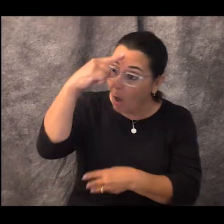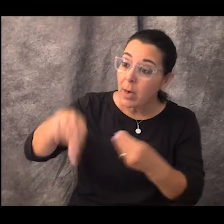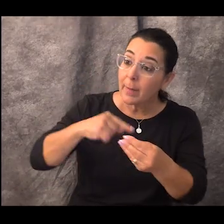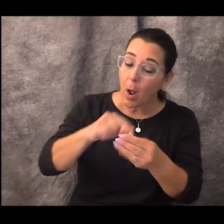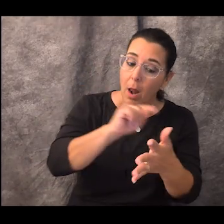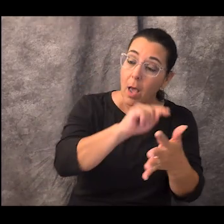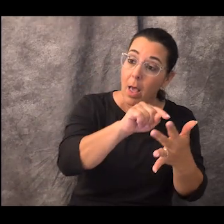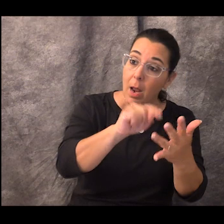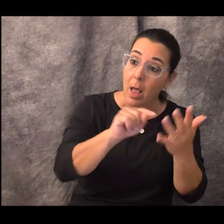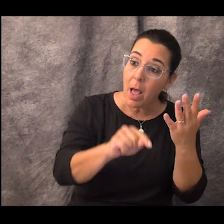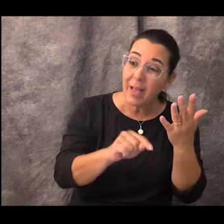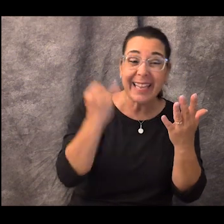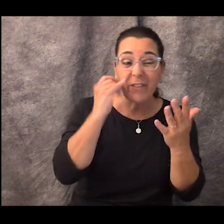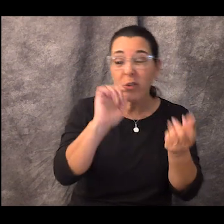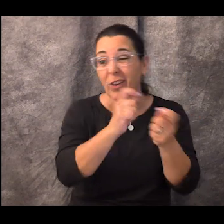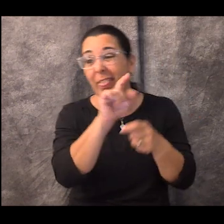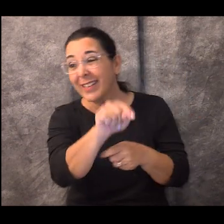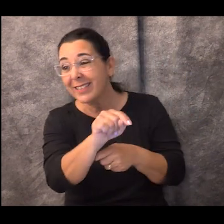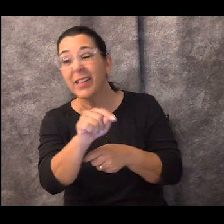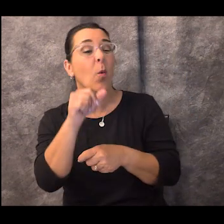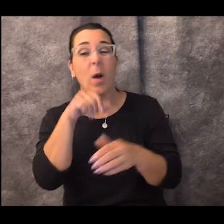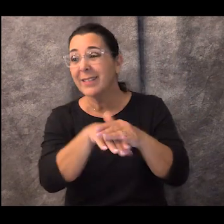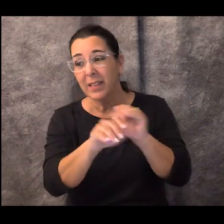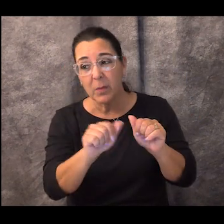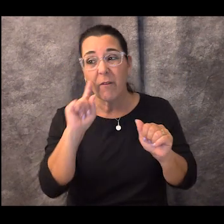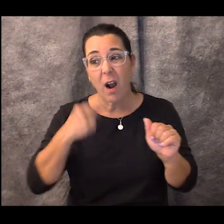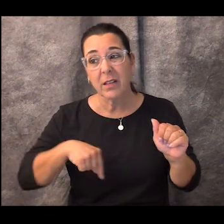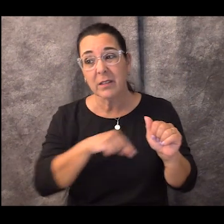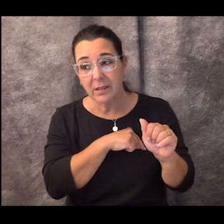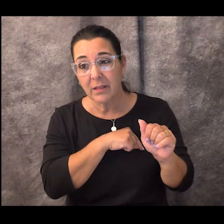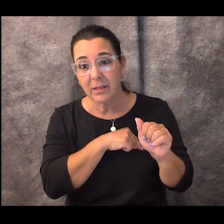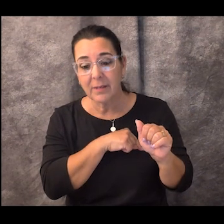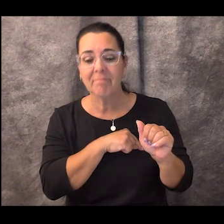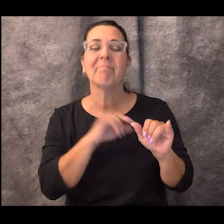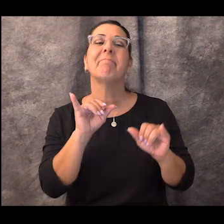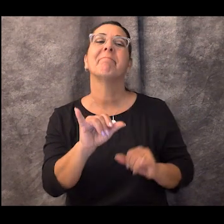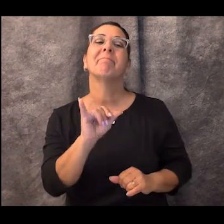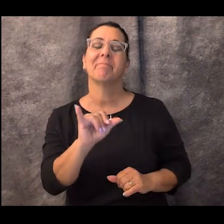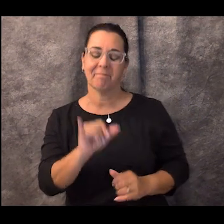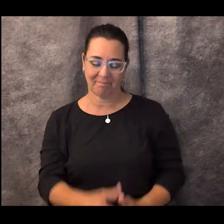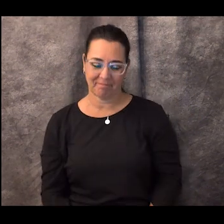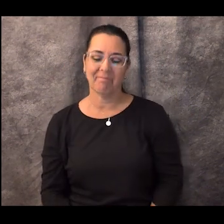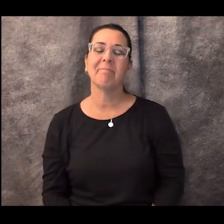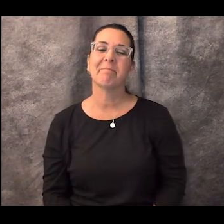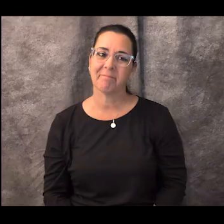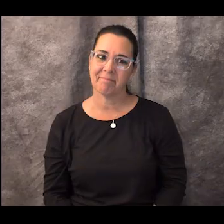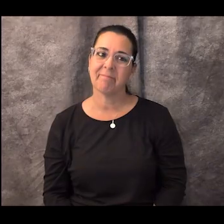that aren't going to be accessible for people with disabilities? (Eric) Yeah and, we're going to get to a closing here soon.